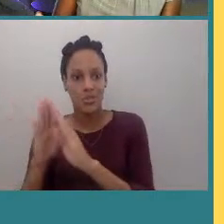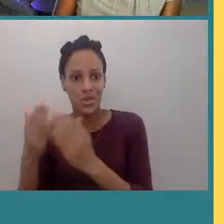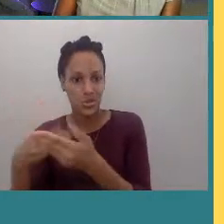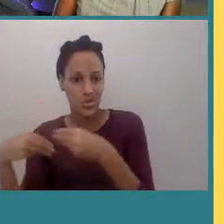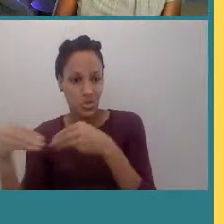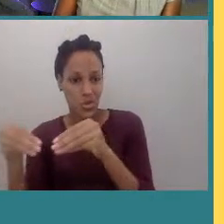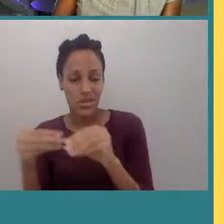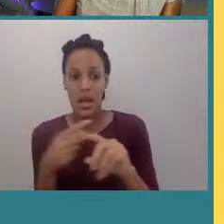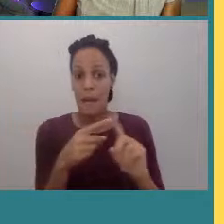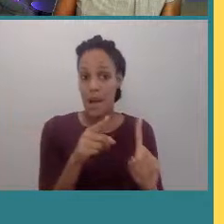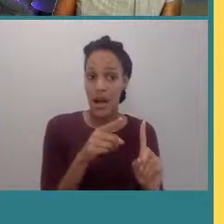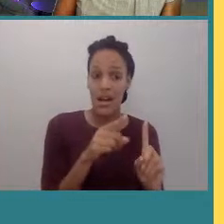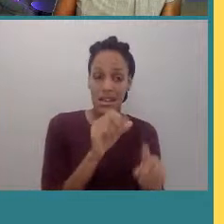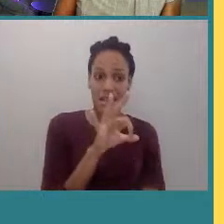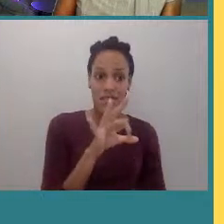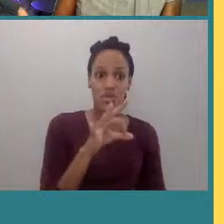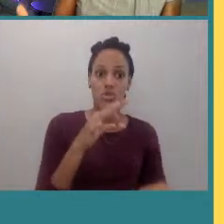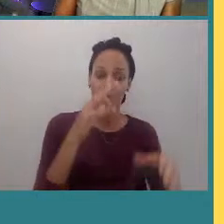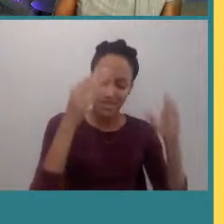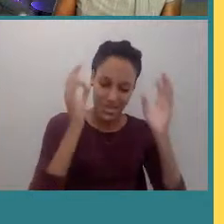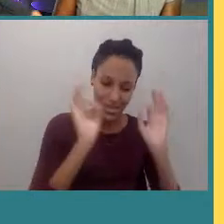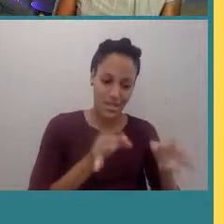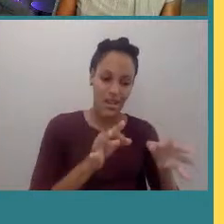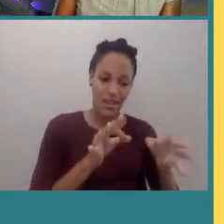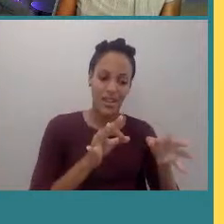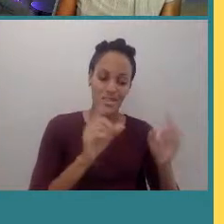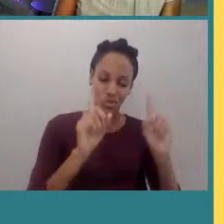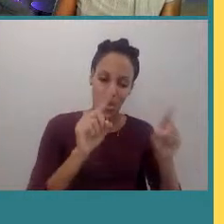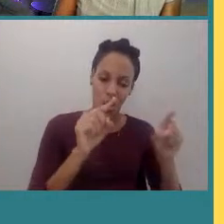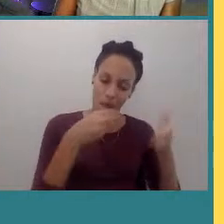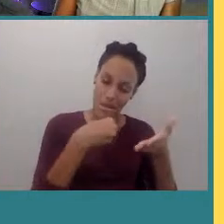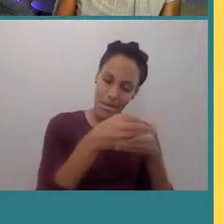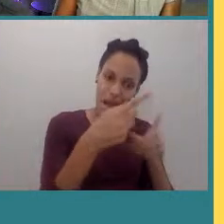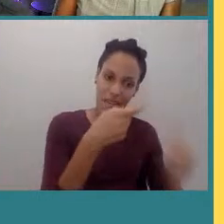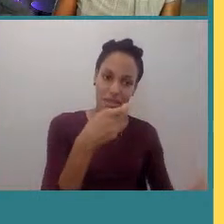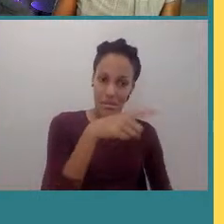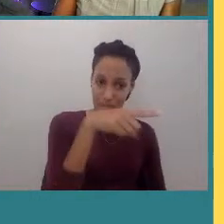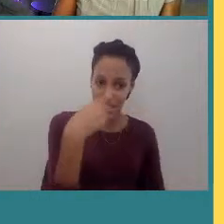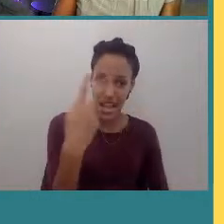the deliberate decision to buy from Black people and spend your money on Black people